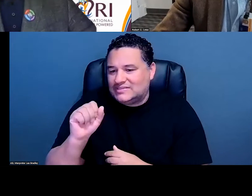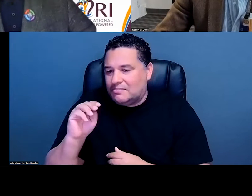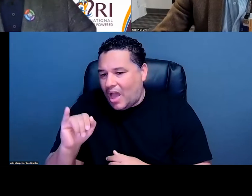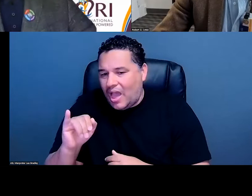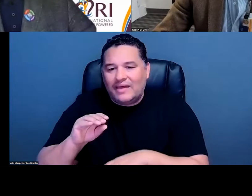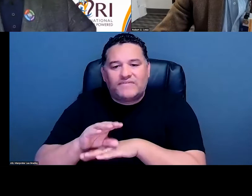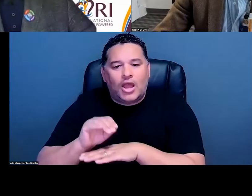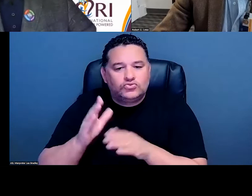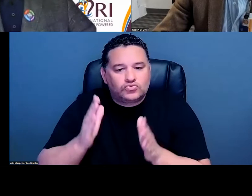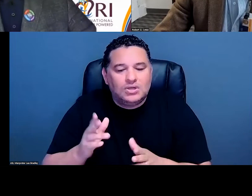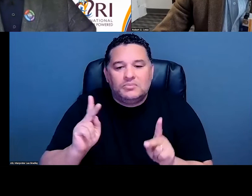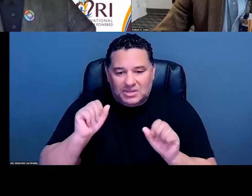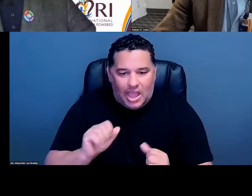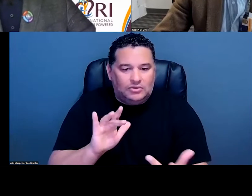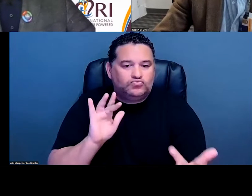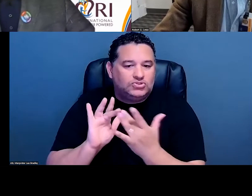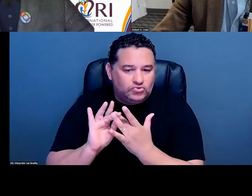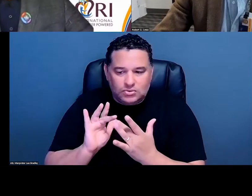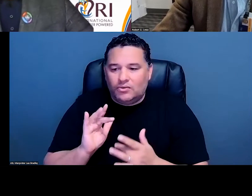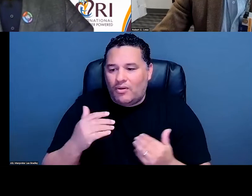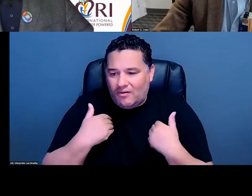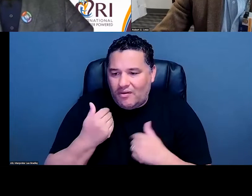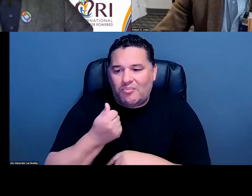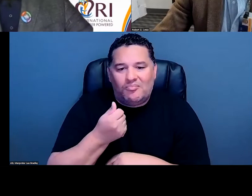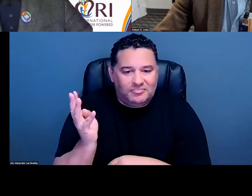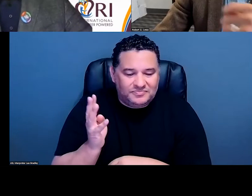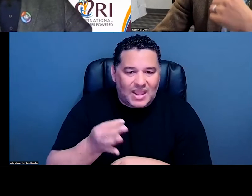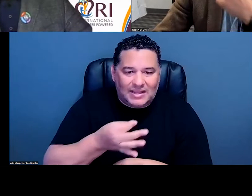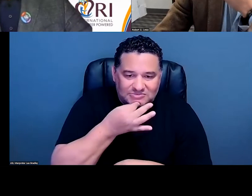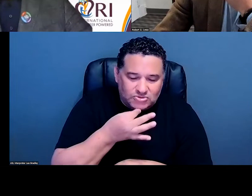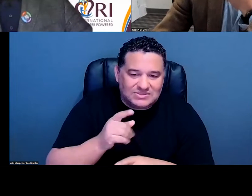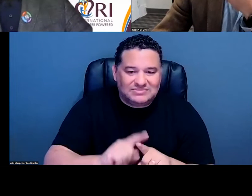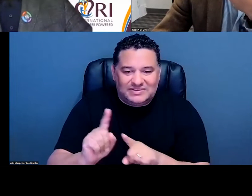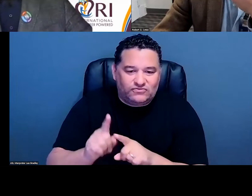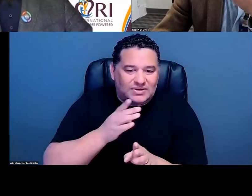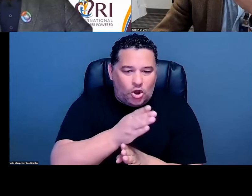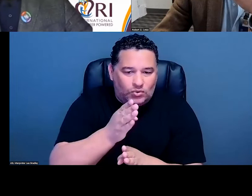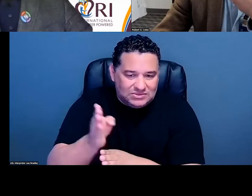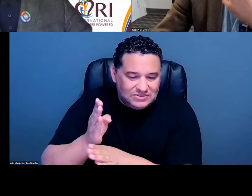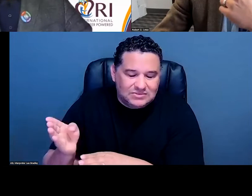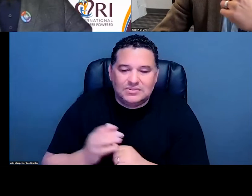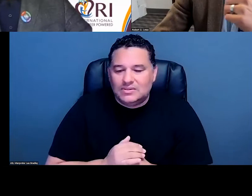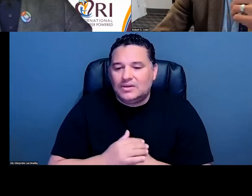HAVE A CONSULTATION SERVICE AVAILABLE THROUGH SMI ADVISER, WHERE PEOPLE CAN REACH OUT TO US, WE HAVE A --